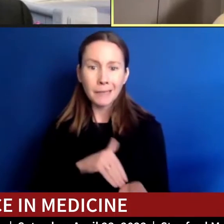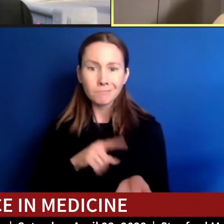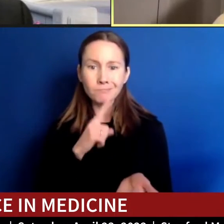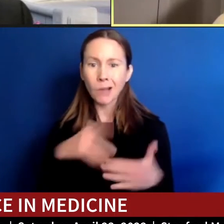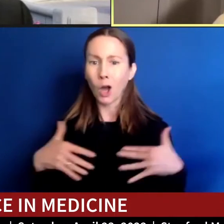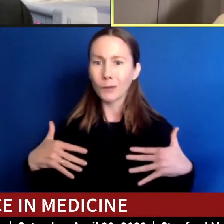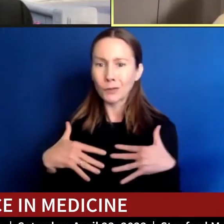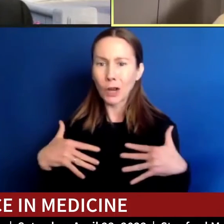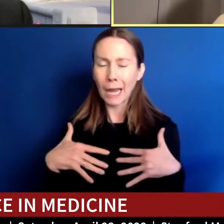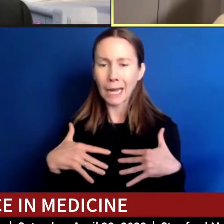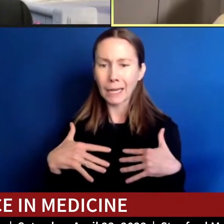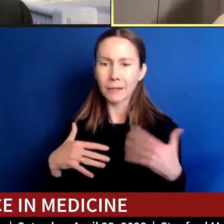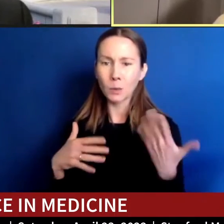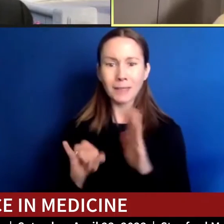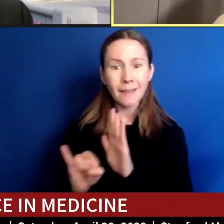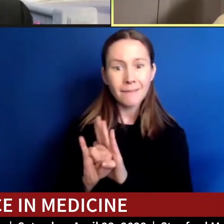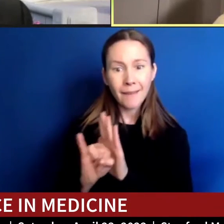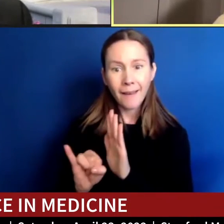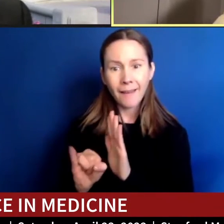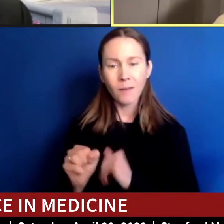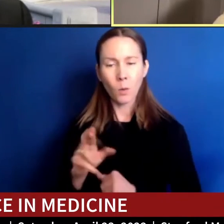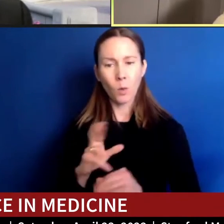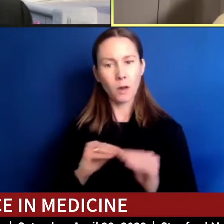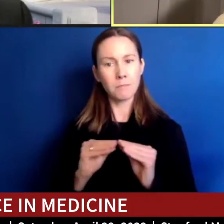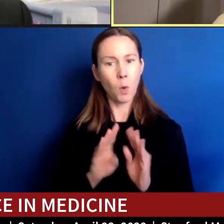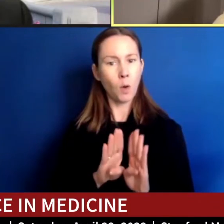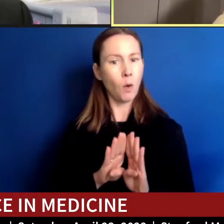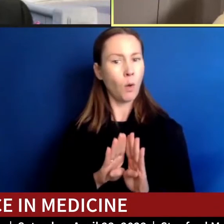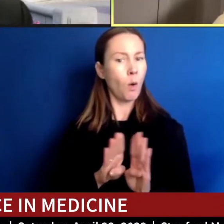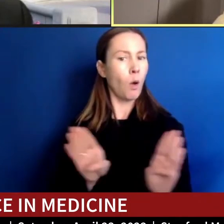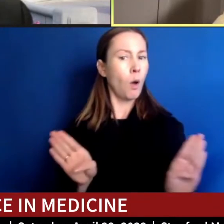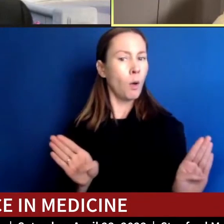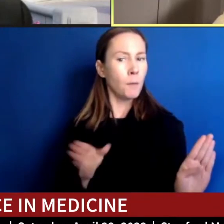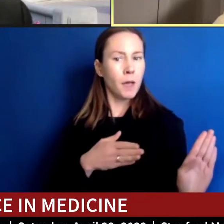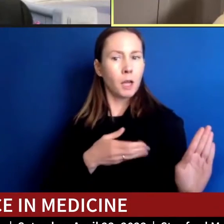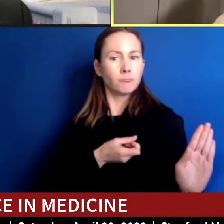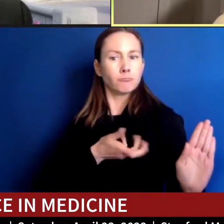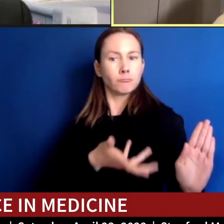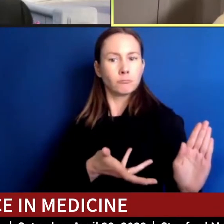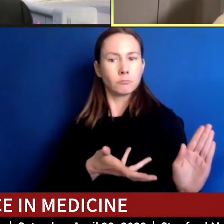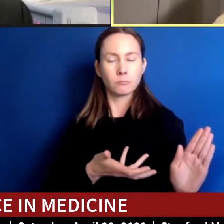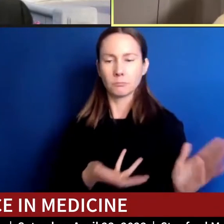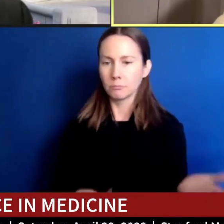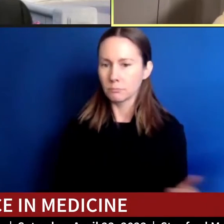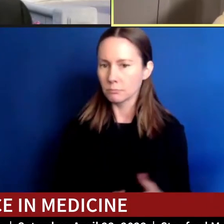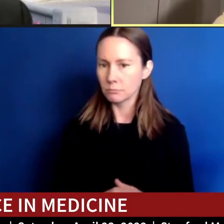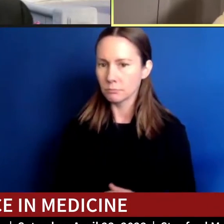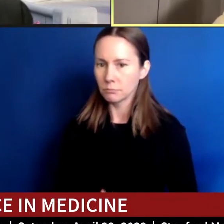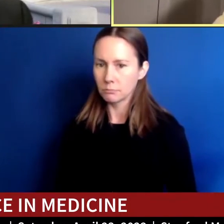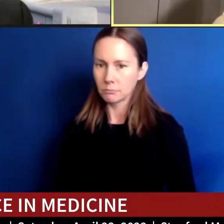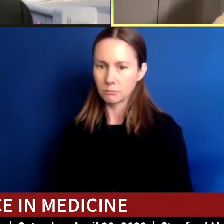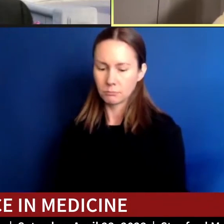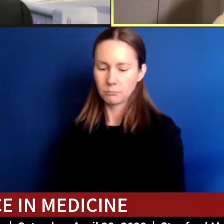identify, or be more open, the fact that they know they are not alone, like that to me